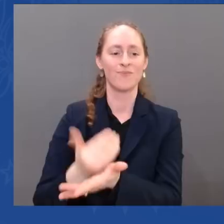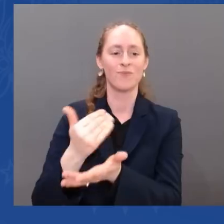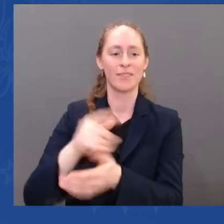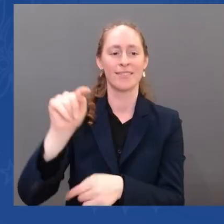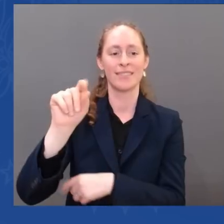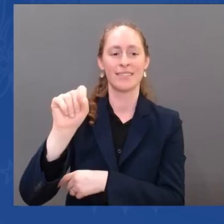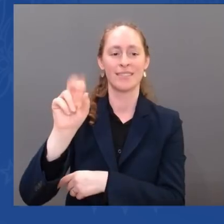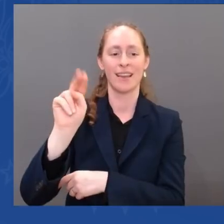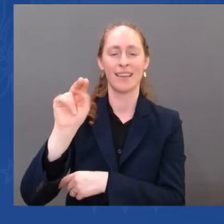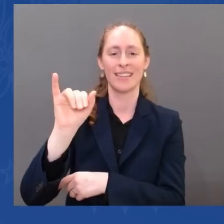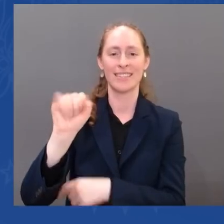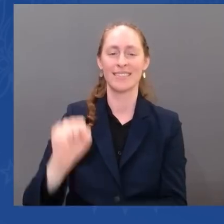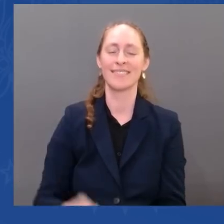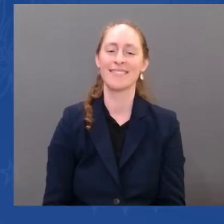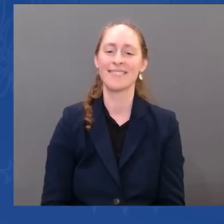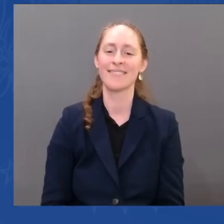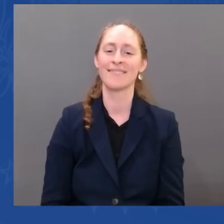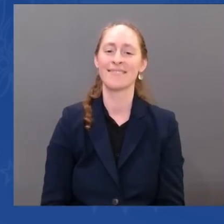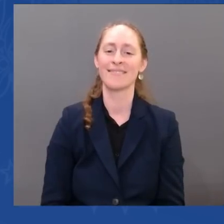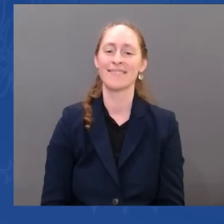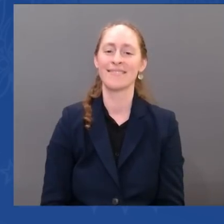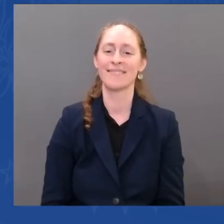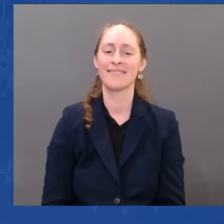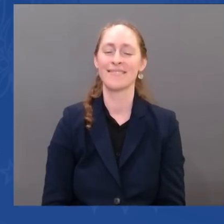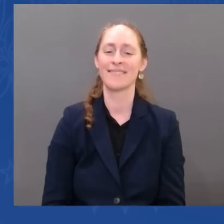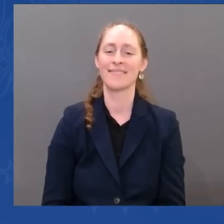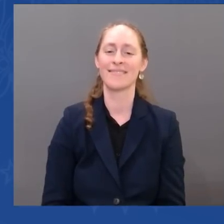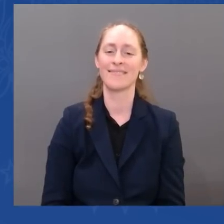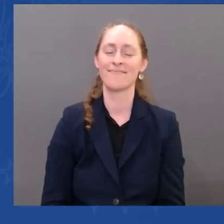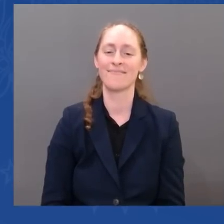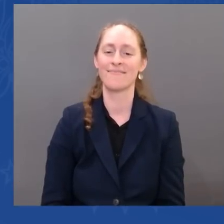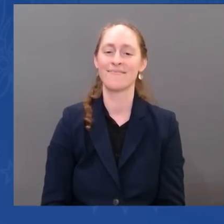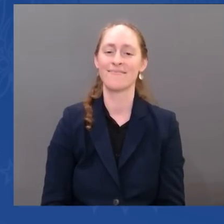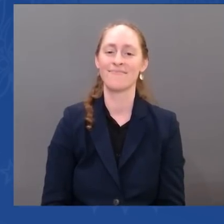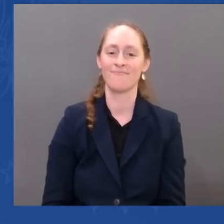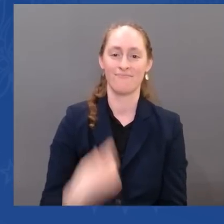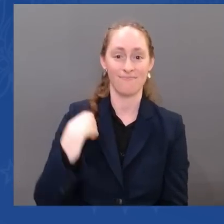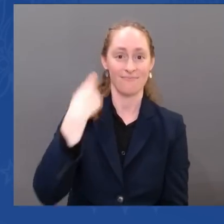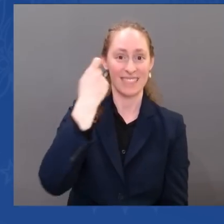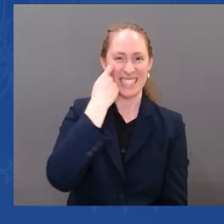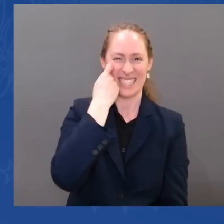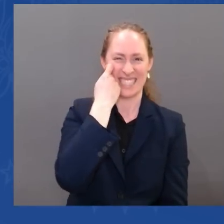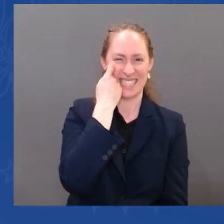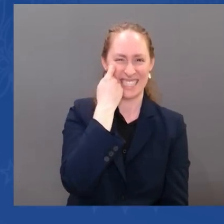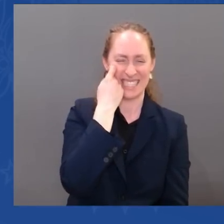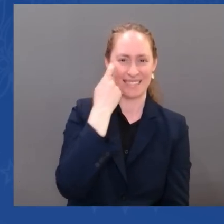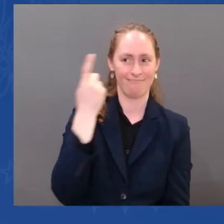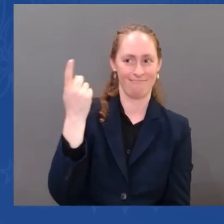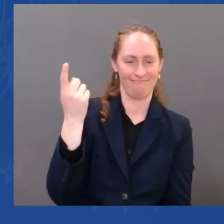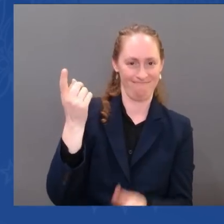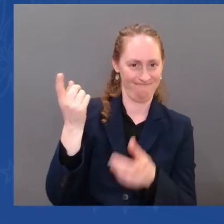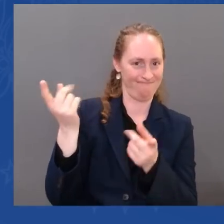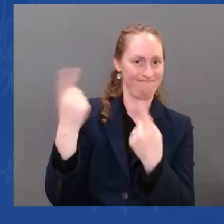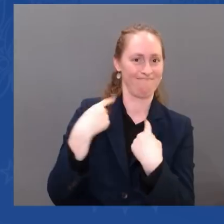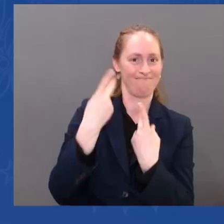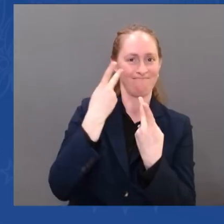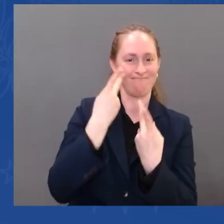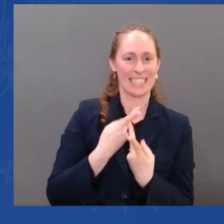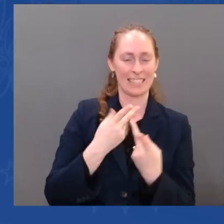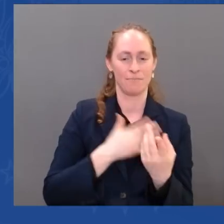I met him at my office a few days ago. The first thing he told me was a story of his parents